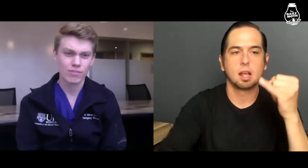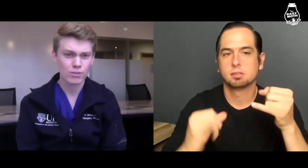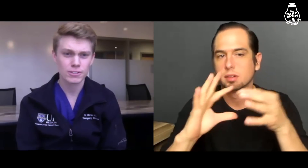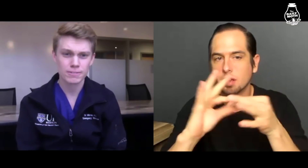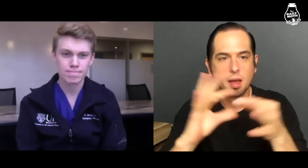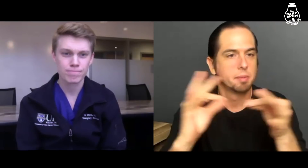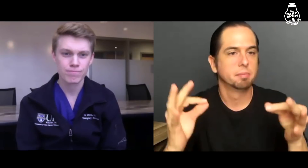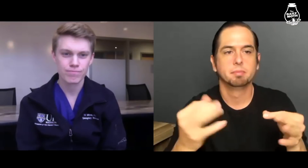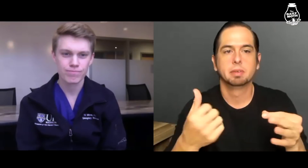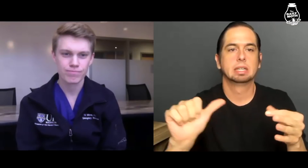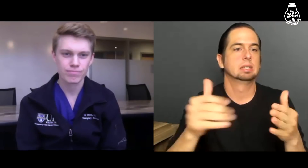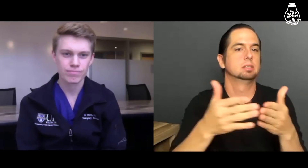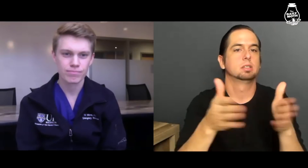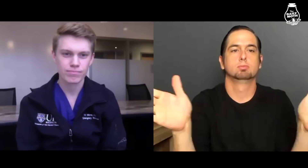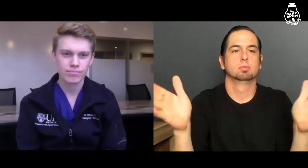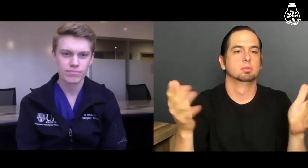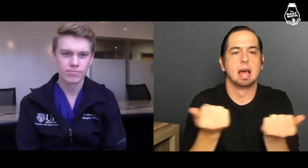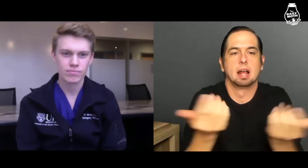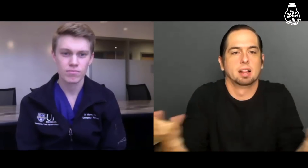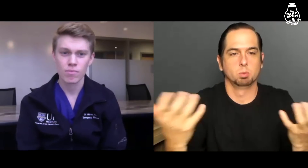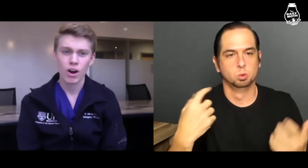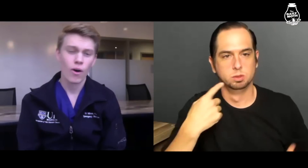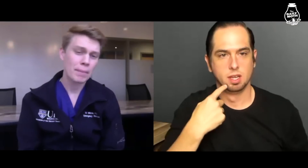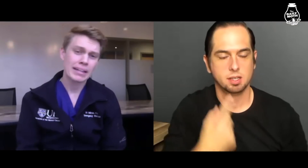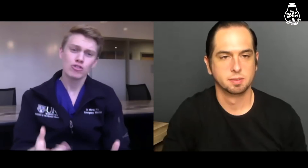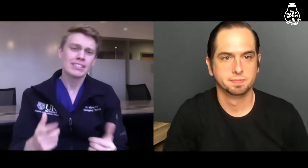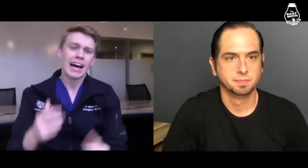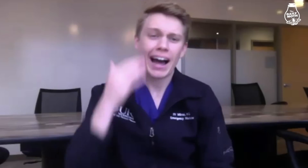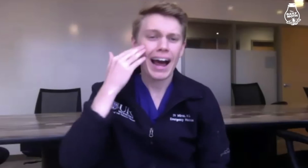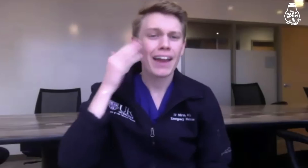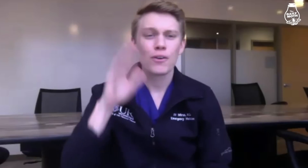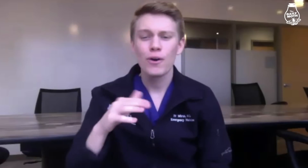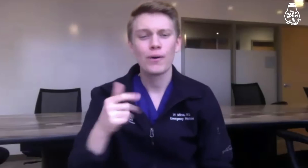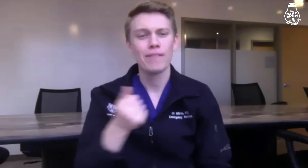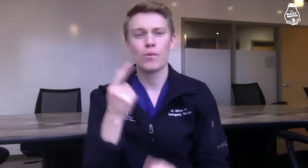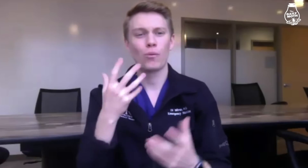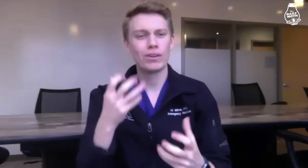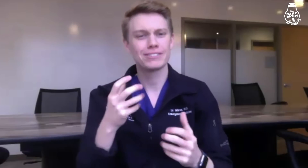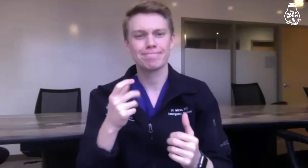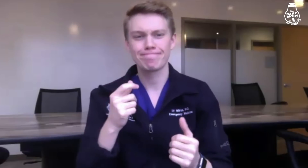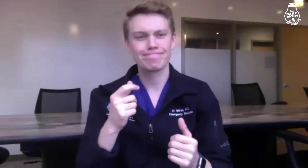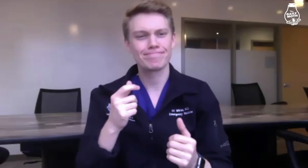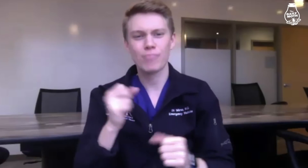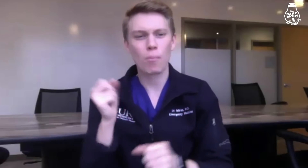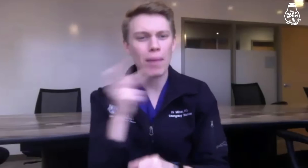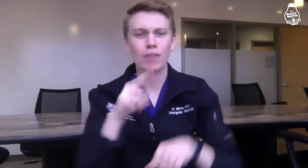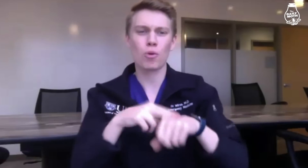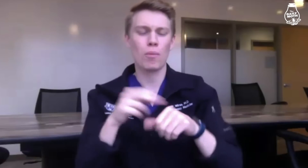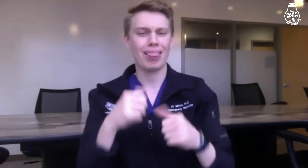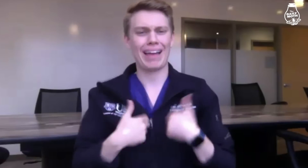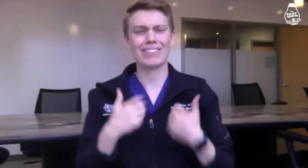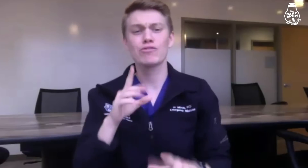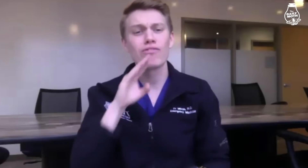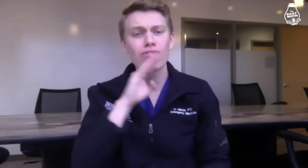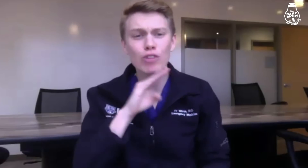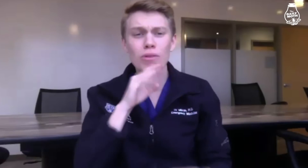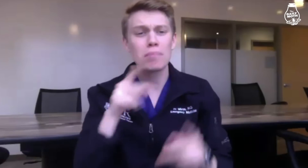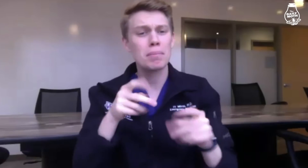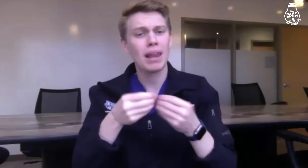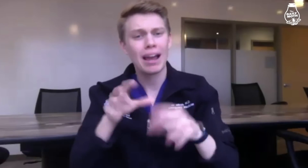Do you have any final comments or anything general that you want to share? I mean, I just know that everyone wants go back to a normal life. It's frustrating.